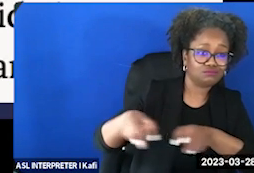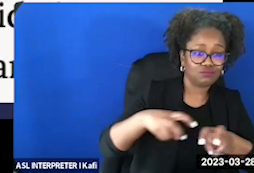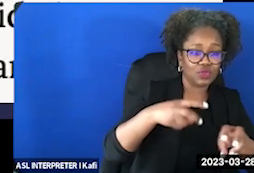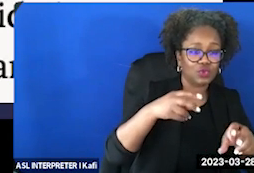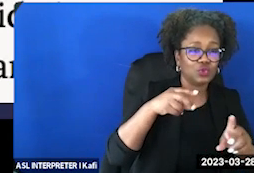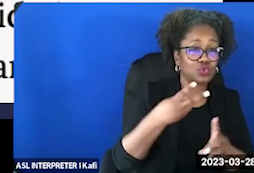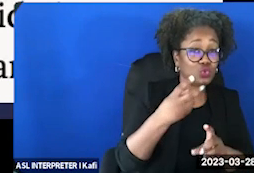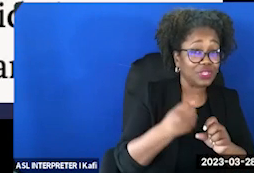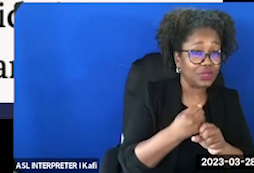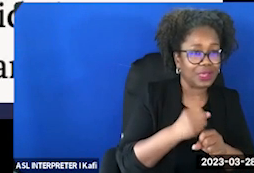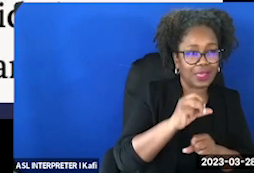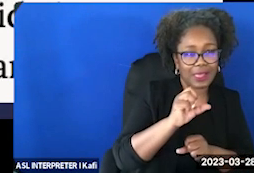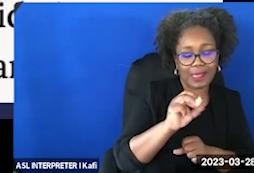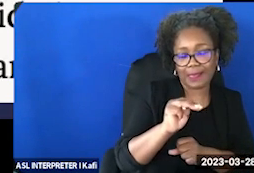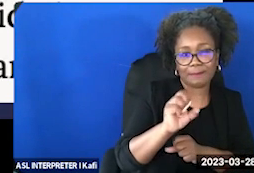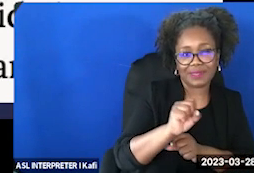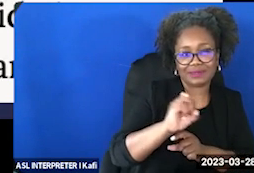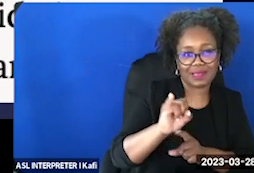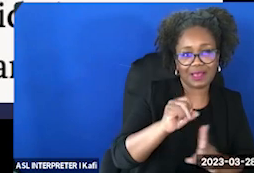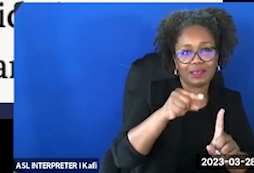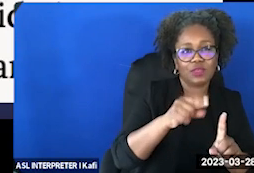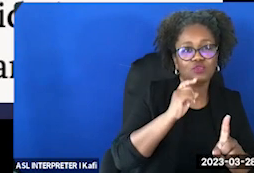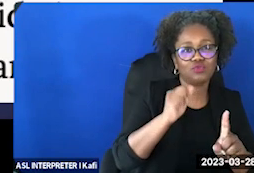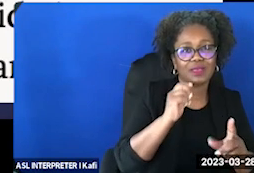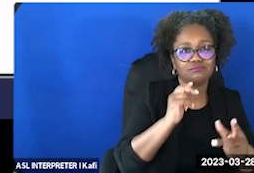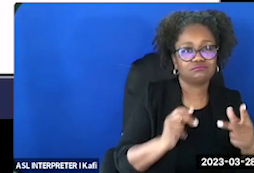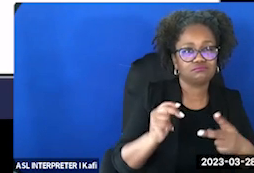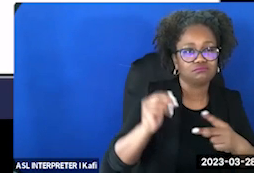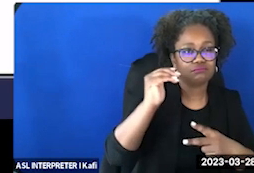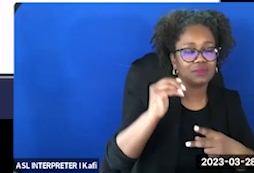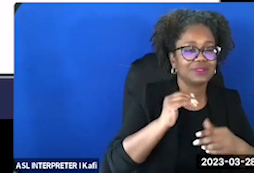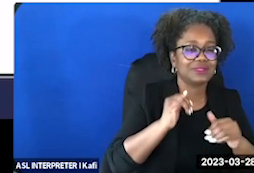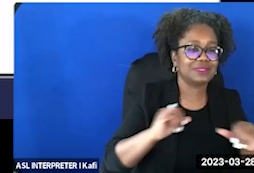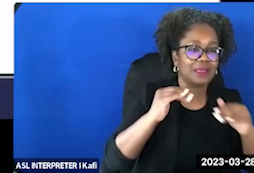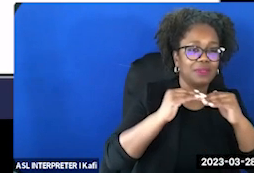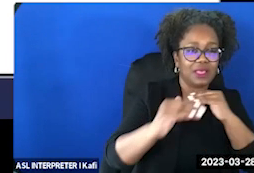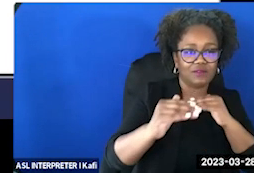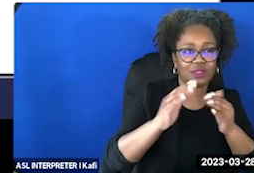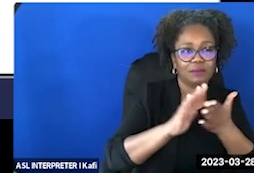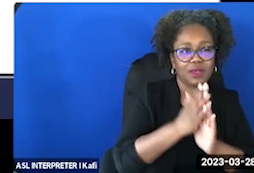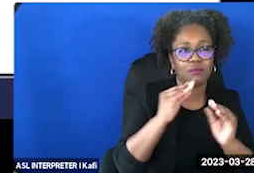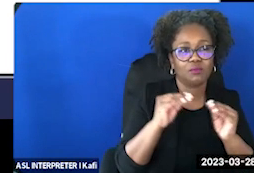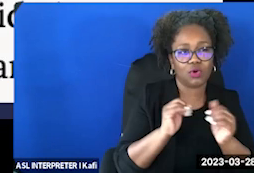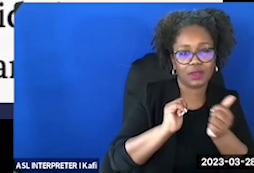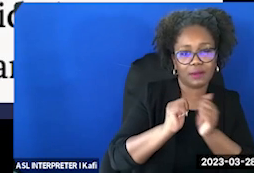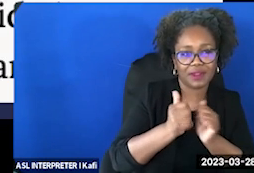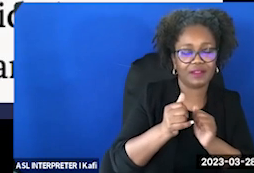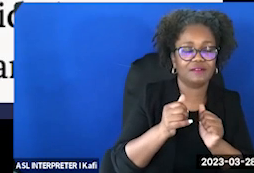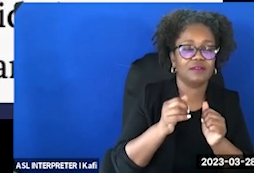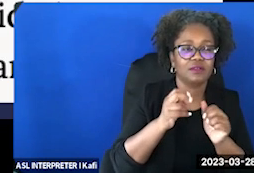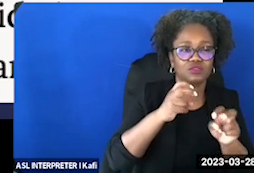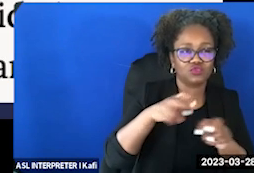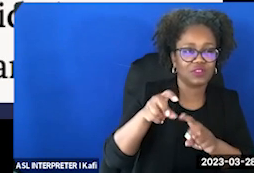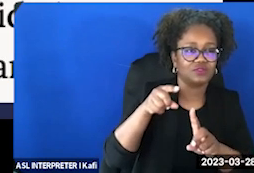Debbie Stine, Science & Technology Policy Academy: get to the same level so you can be competitive, and hopefully you'll stay in as opposed to to dropping out.